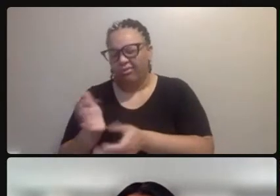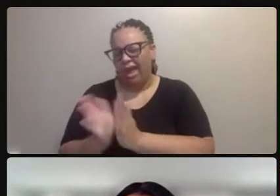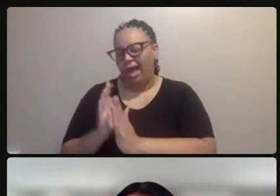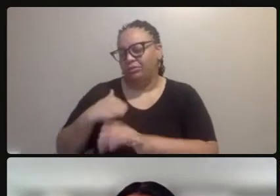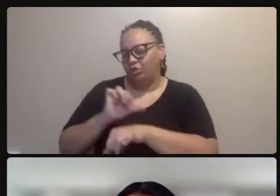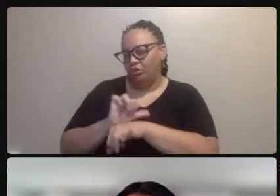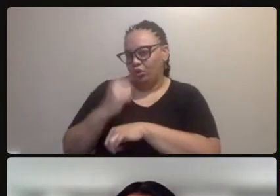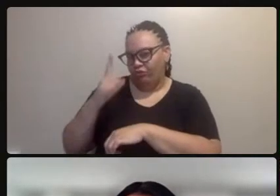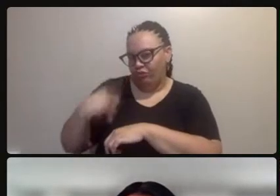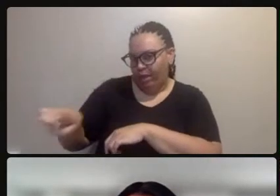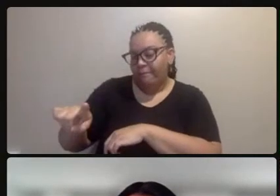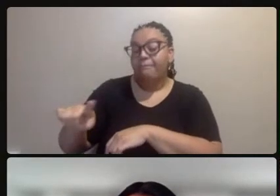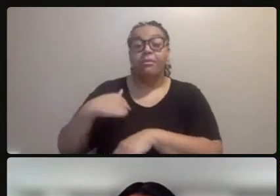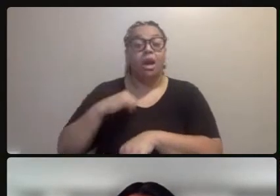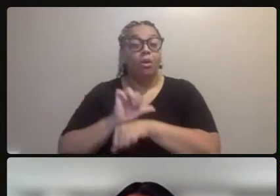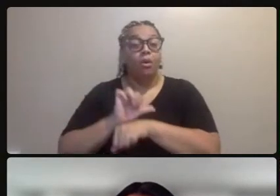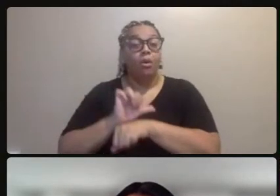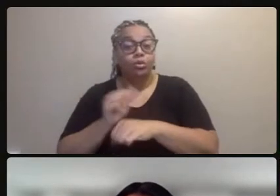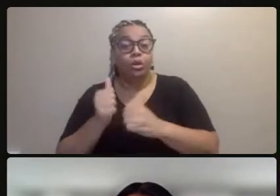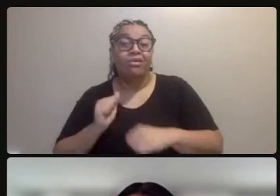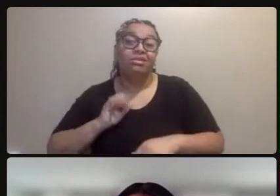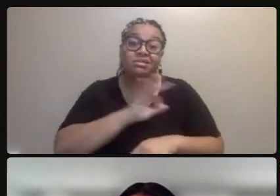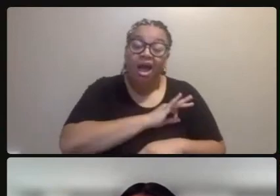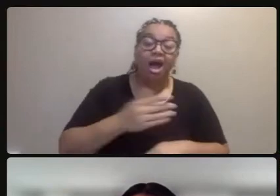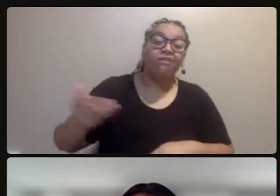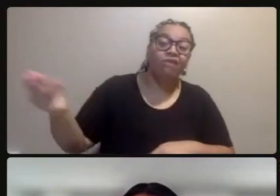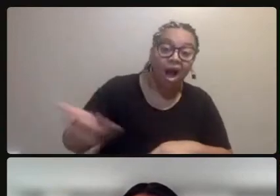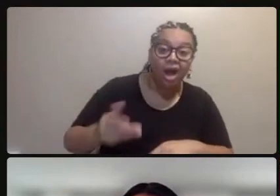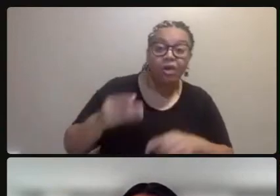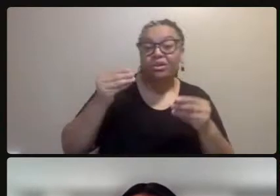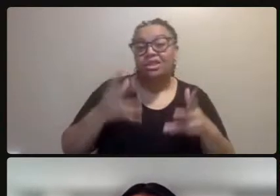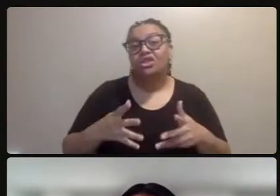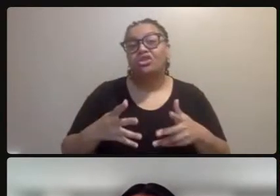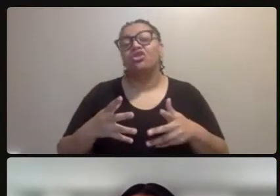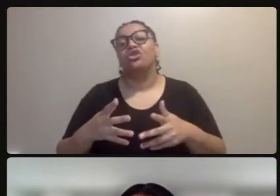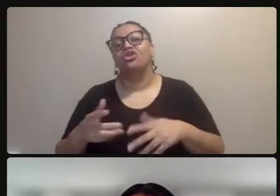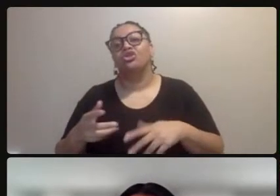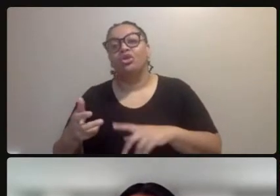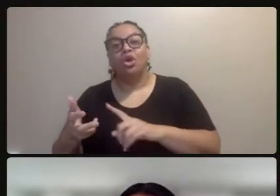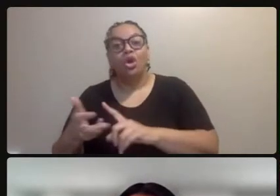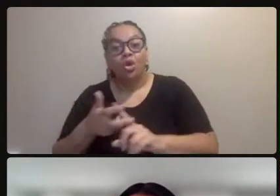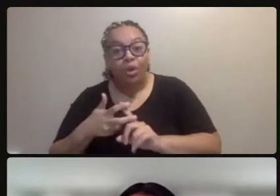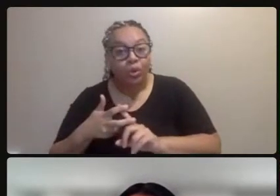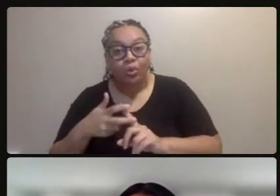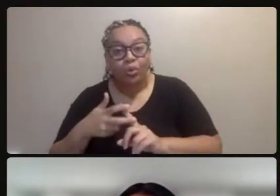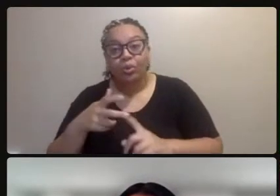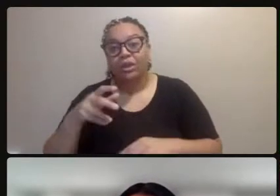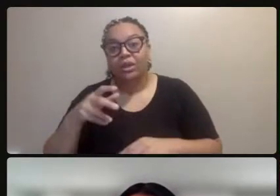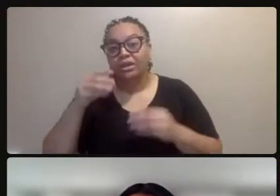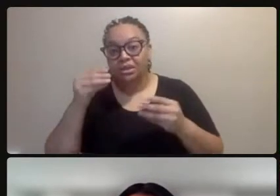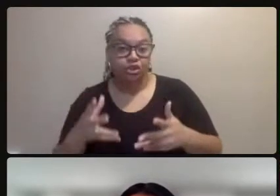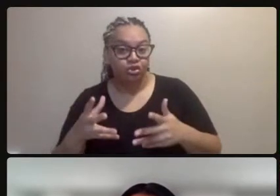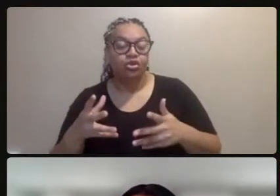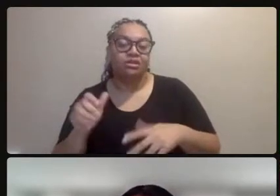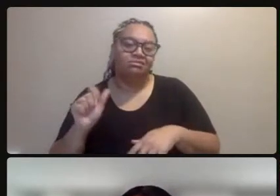WHEN I WORKED WITH H.R. FOUR ABOUT FORNE YEAR THEY ASKED